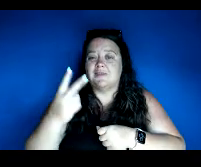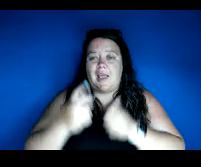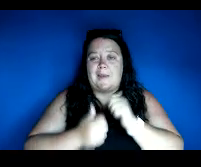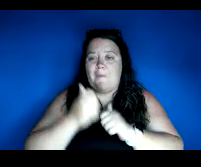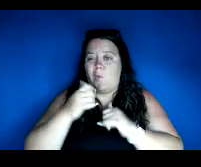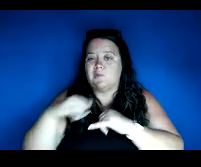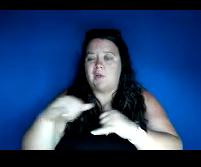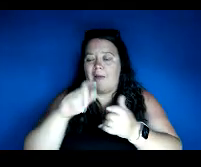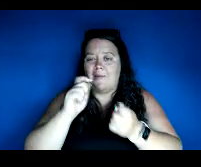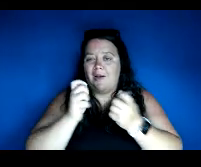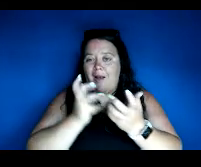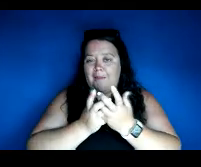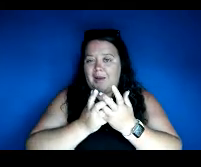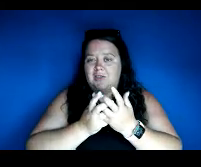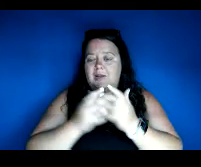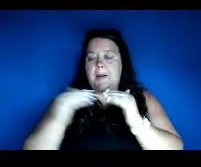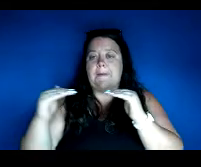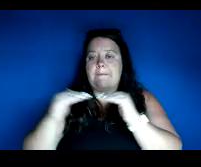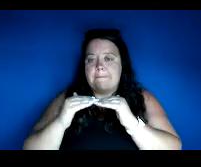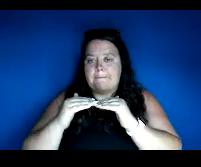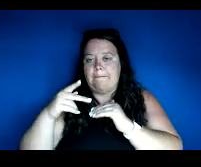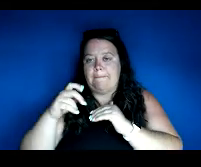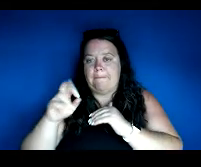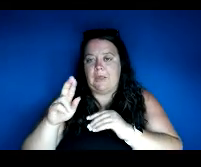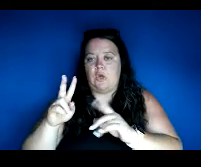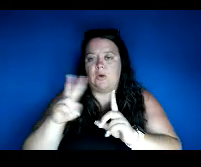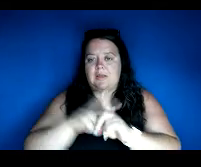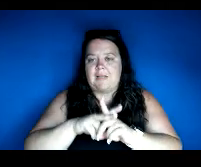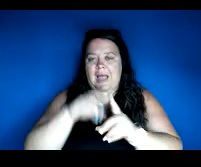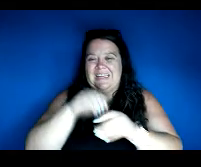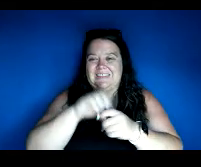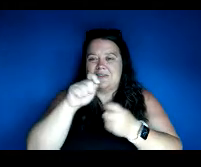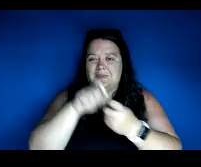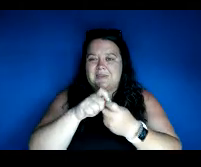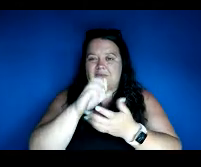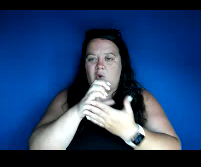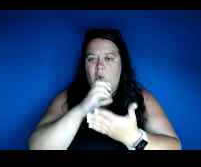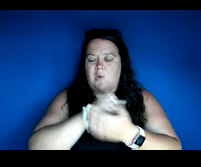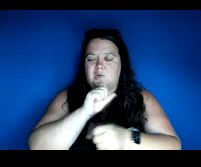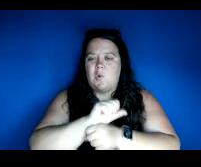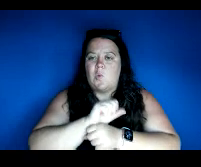and there's a peer assigned in a specific course. We work with a faculty member.